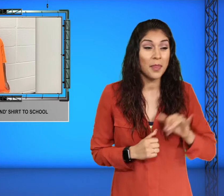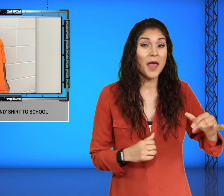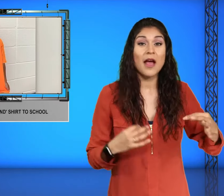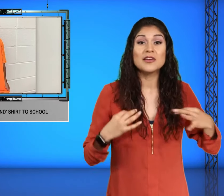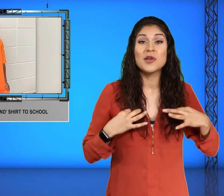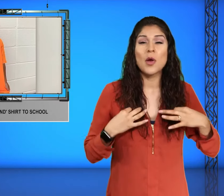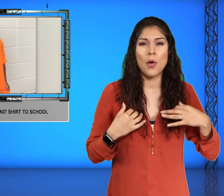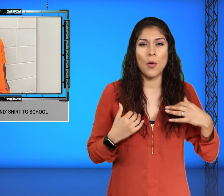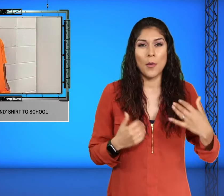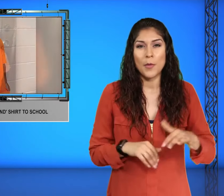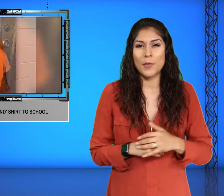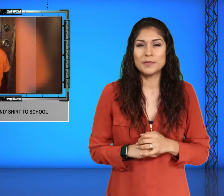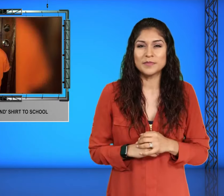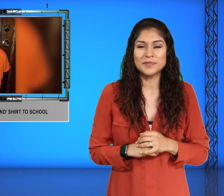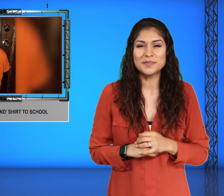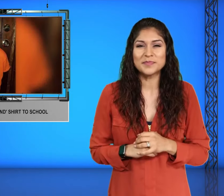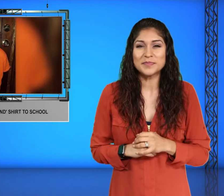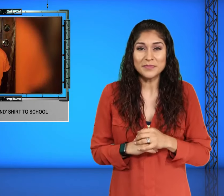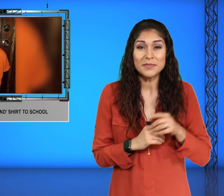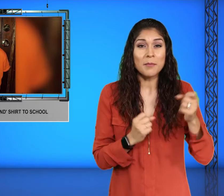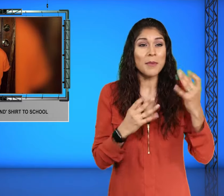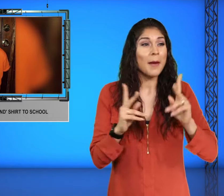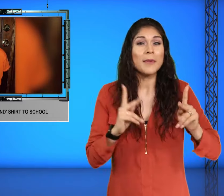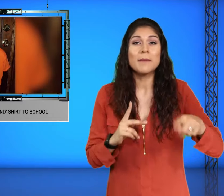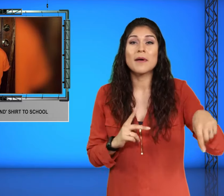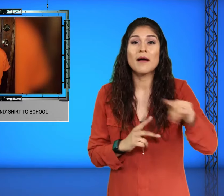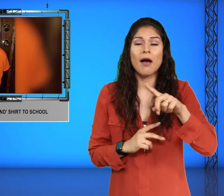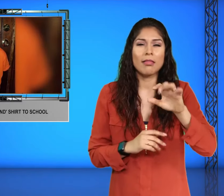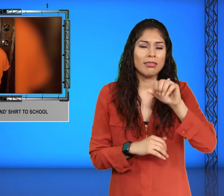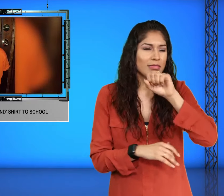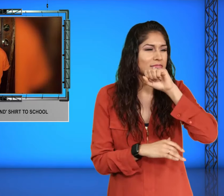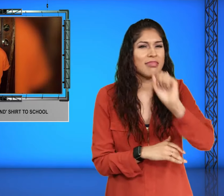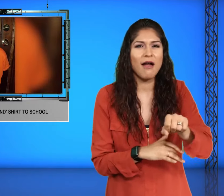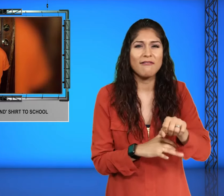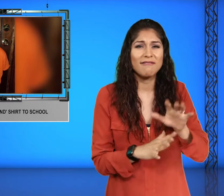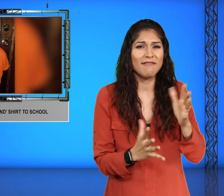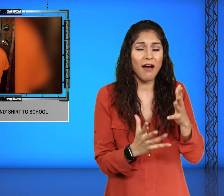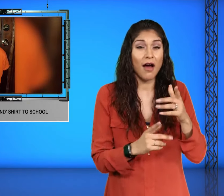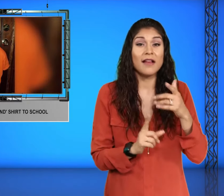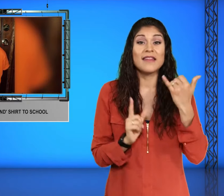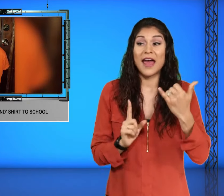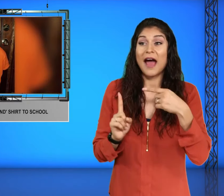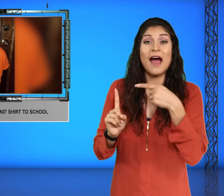this anti-bullying T-shirt.